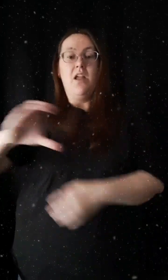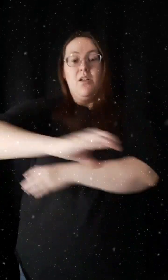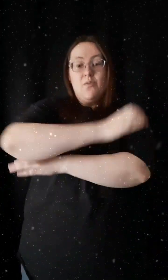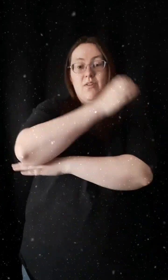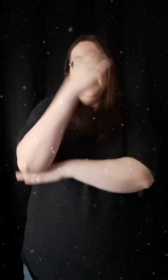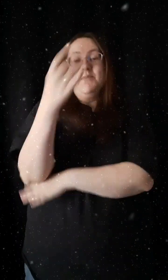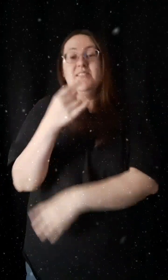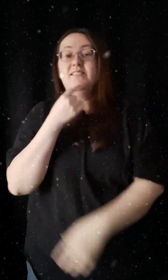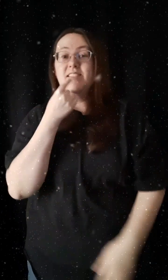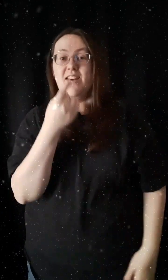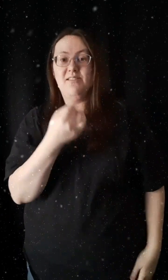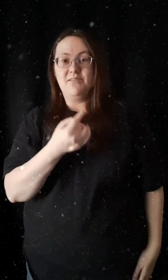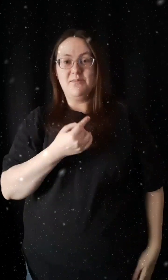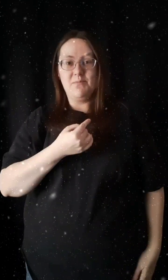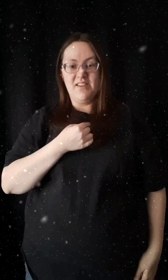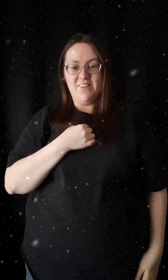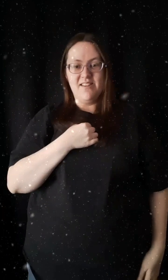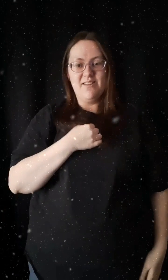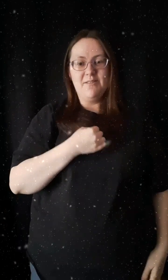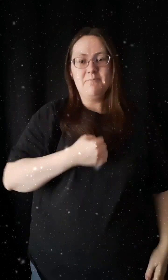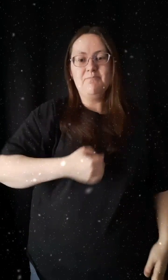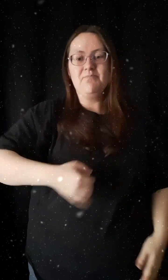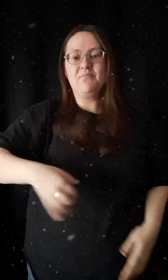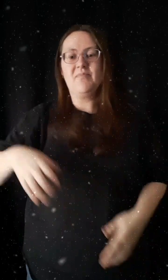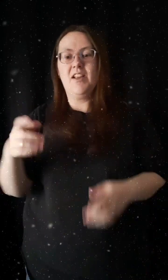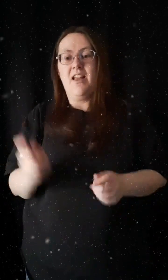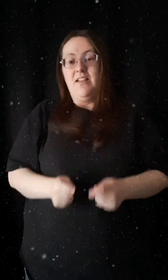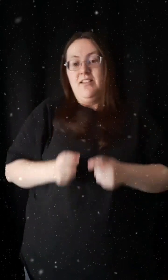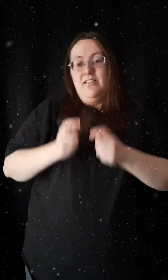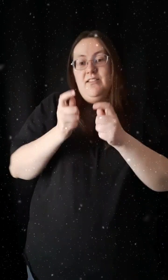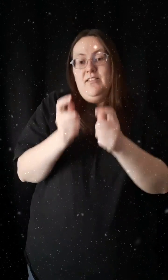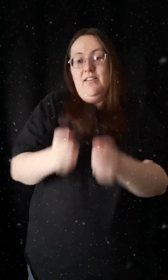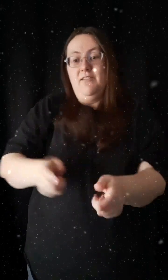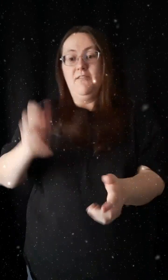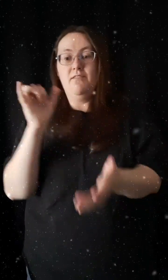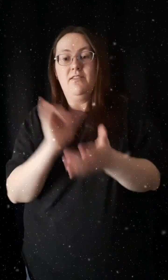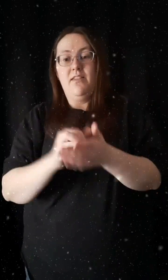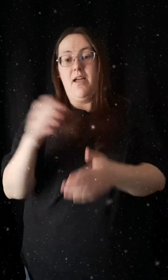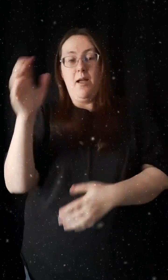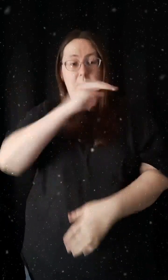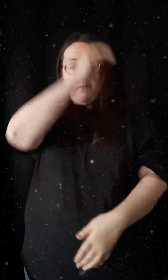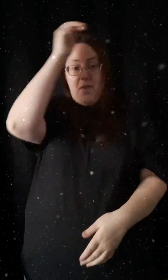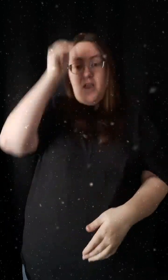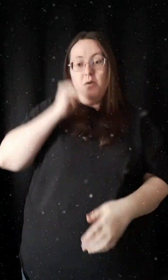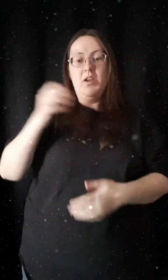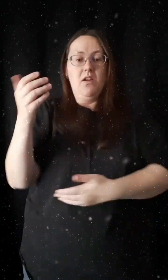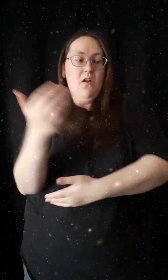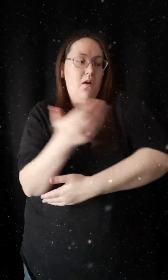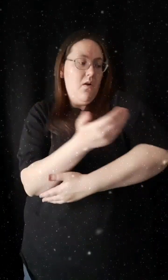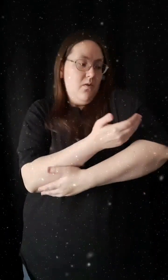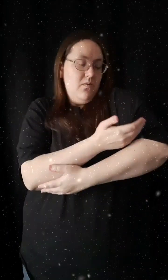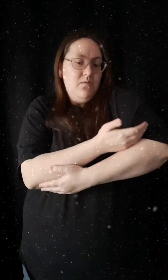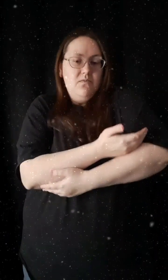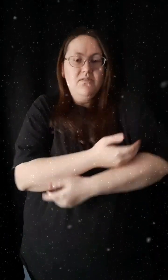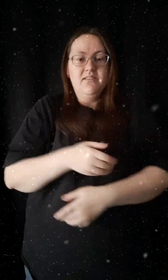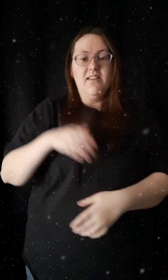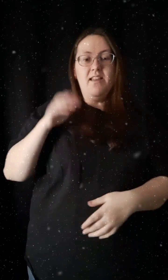Christmas tells me The gift that Mary holds